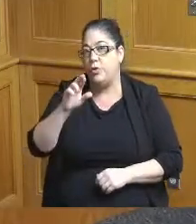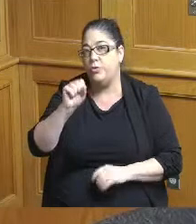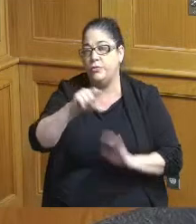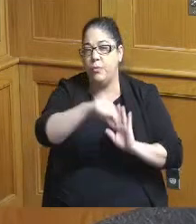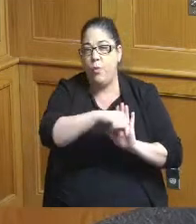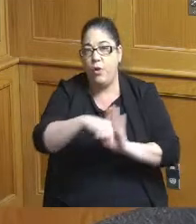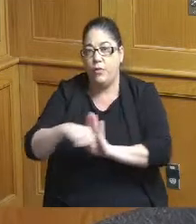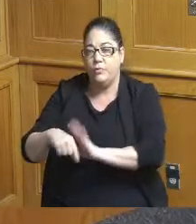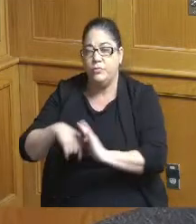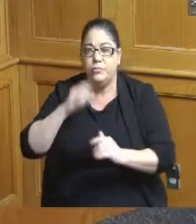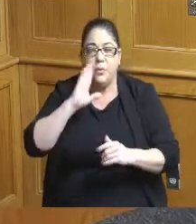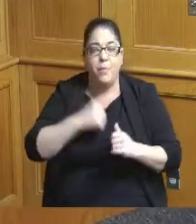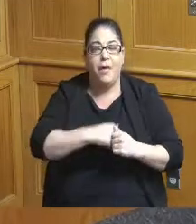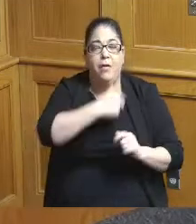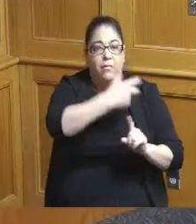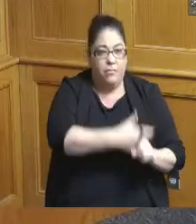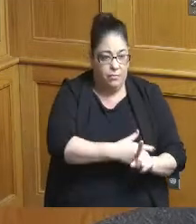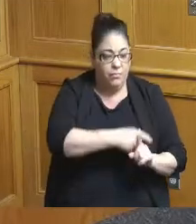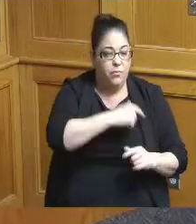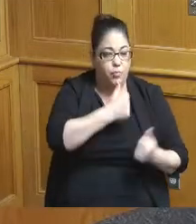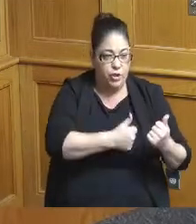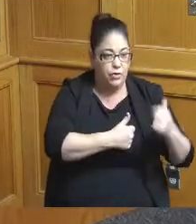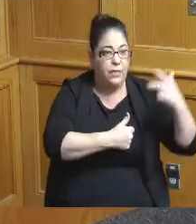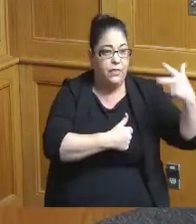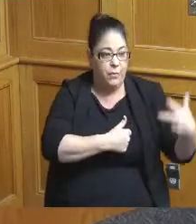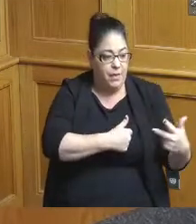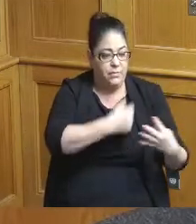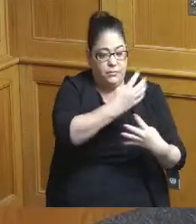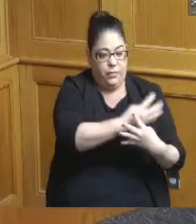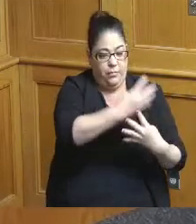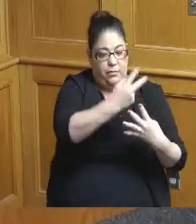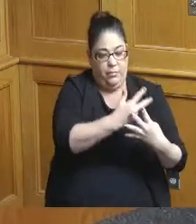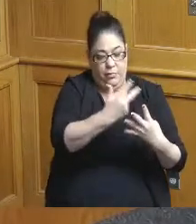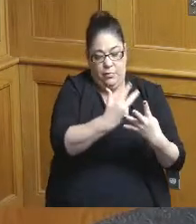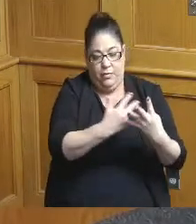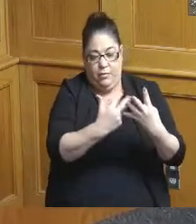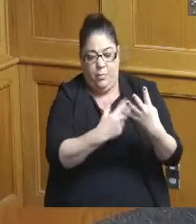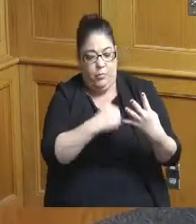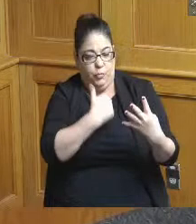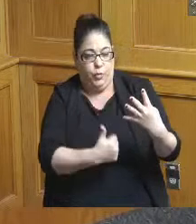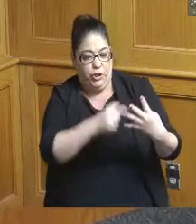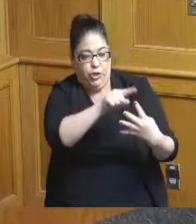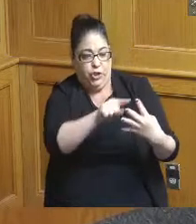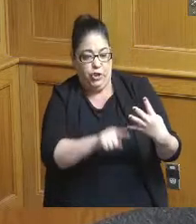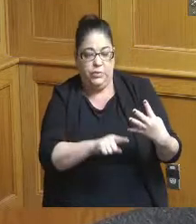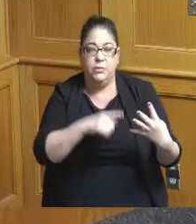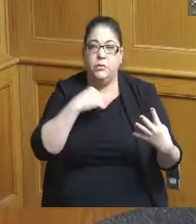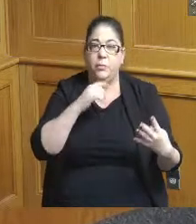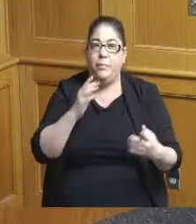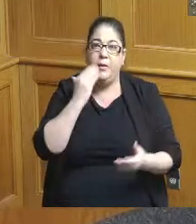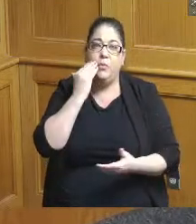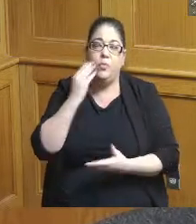to actually have those initiatives implemented I think would be a great addition if we're able to